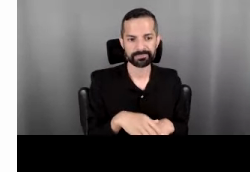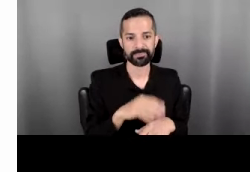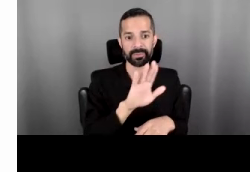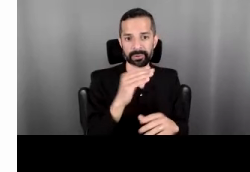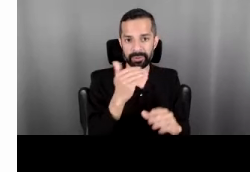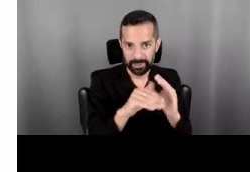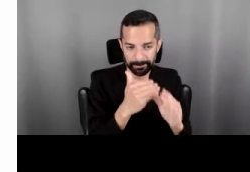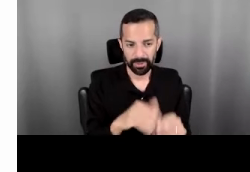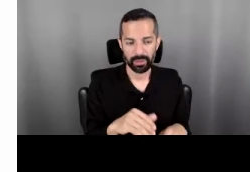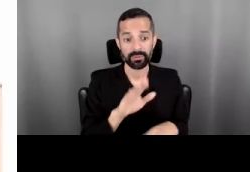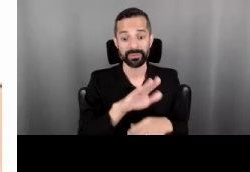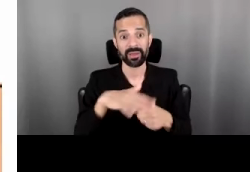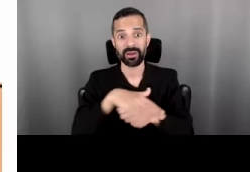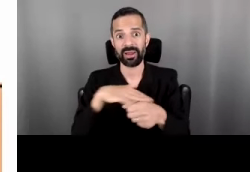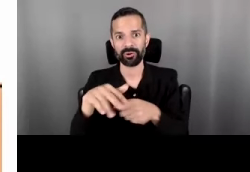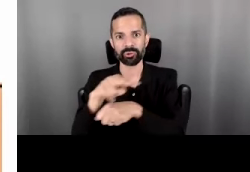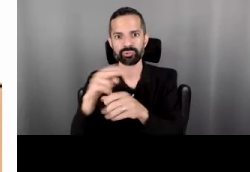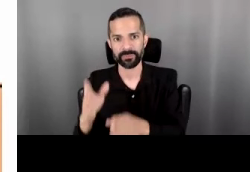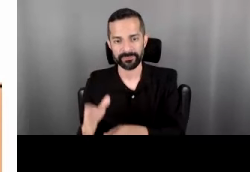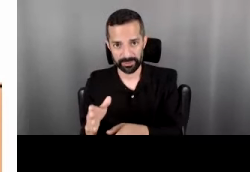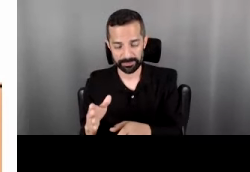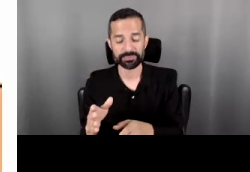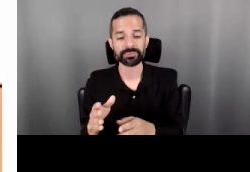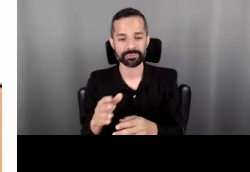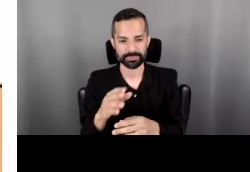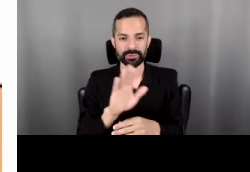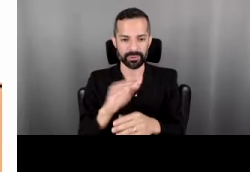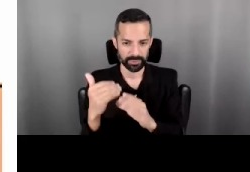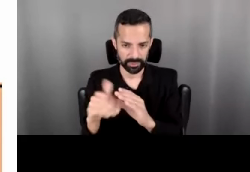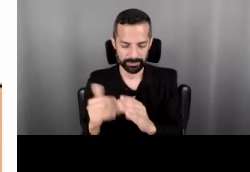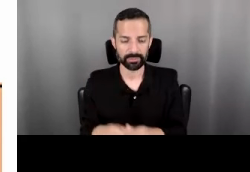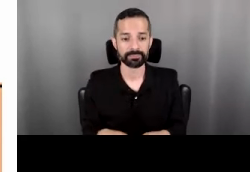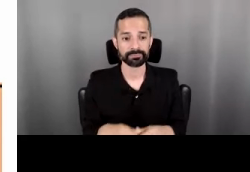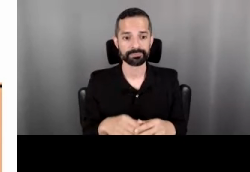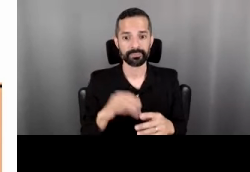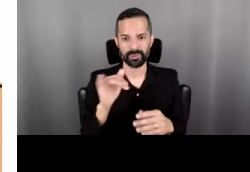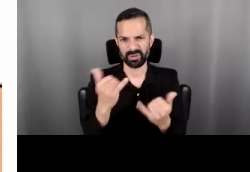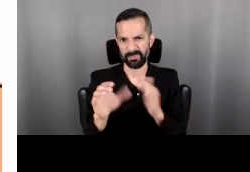And as we get going with some of the graphics, you know, the area